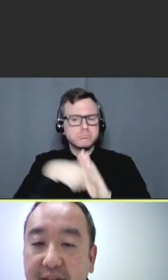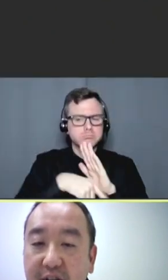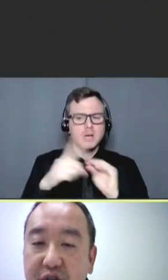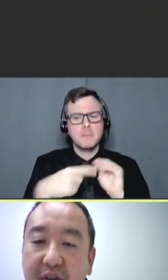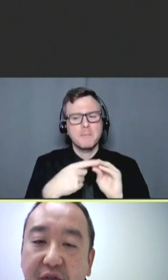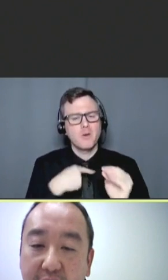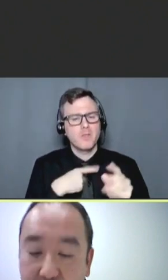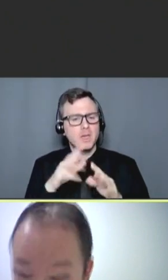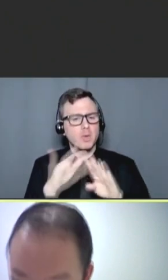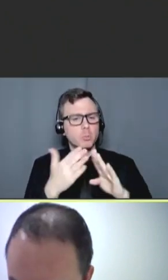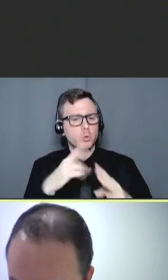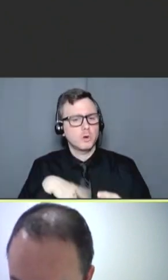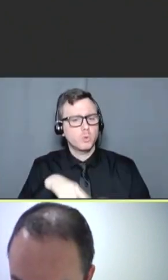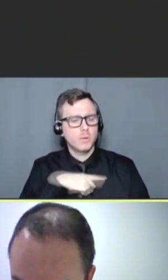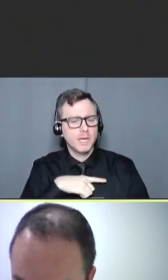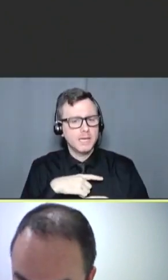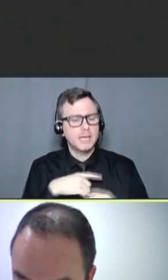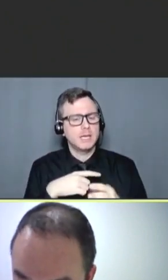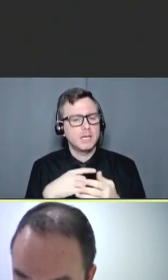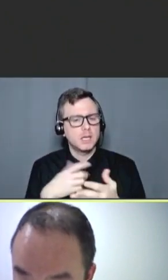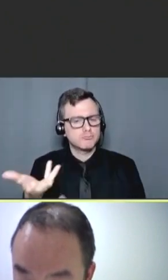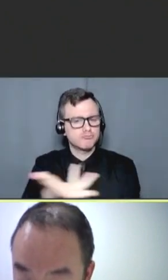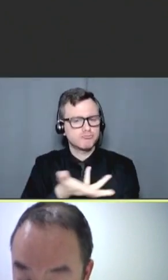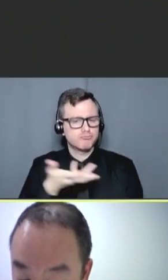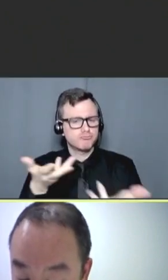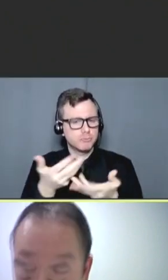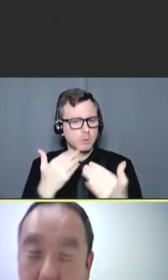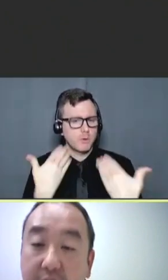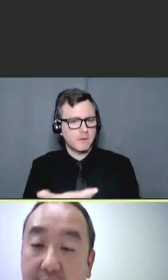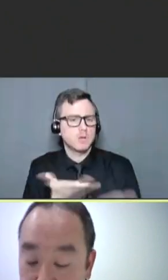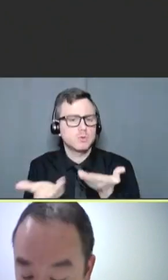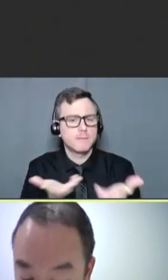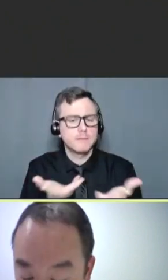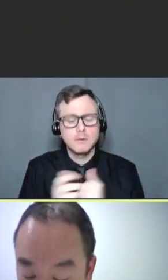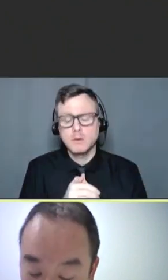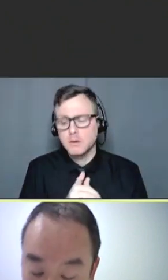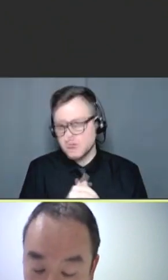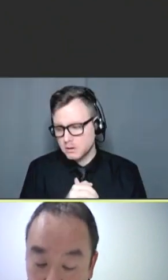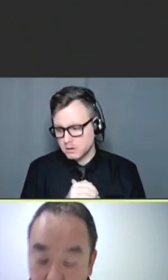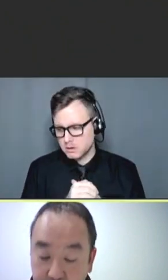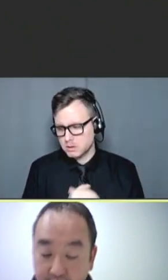this discussion and give greater context. The city of Lakewood intentionally fosters an inclusive